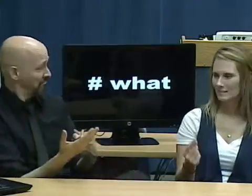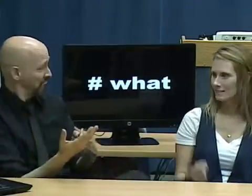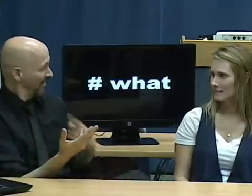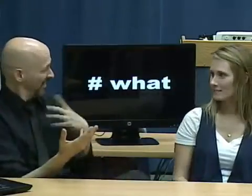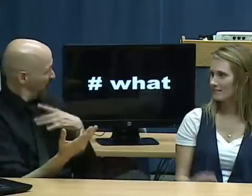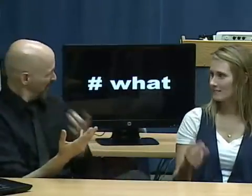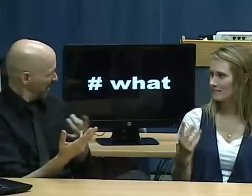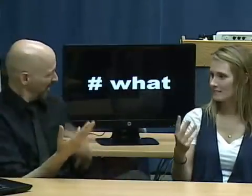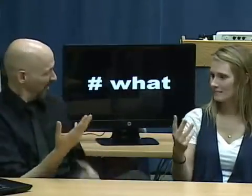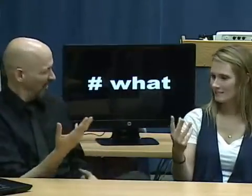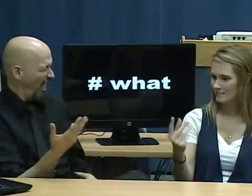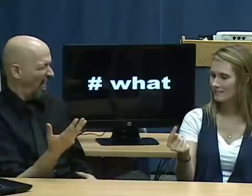Interesting.